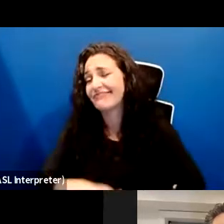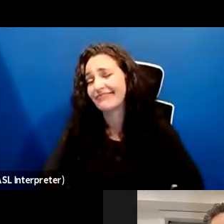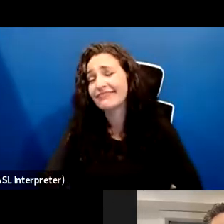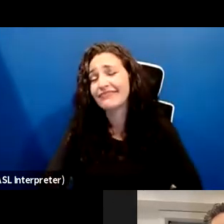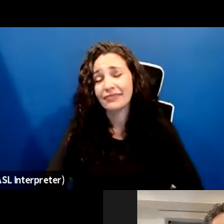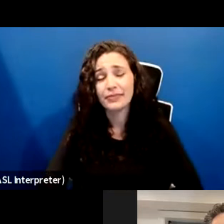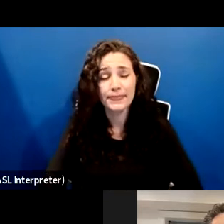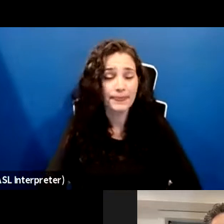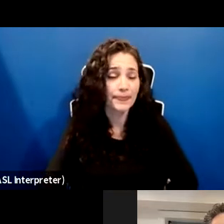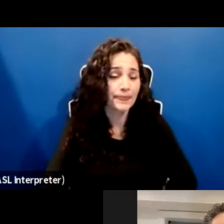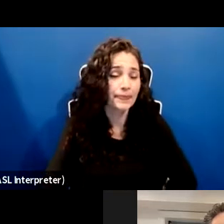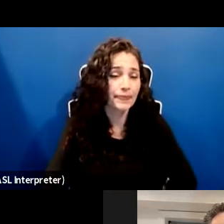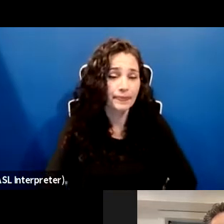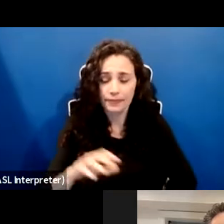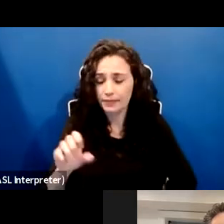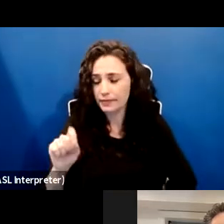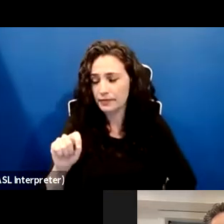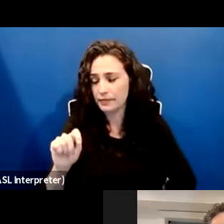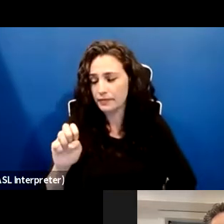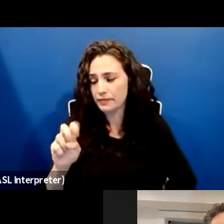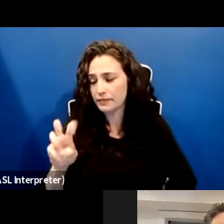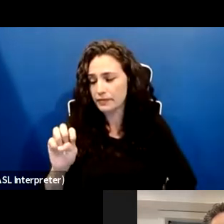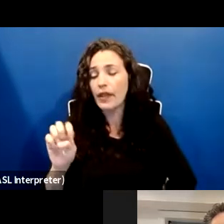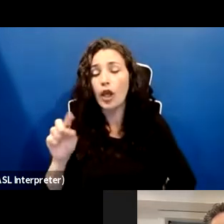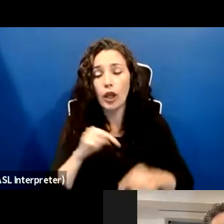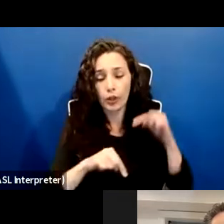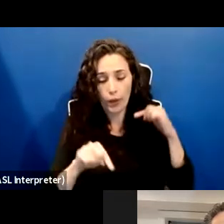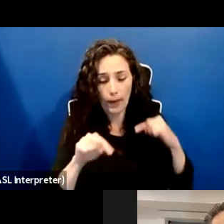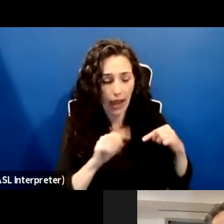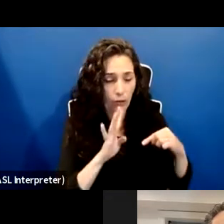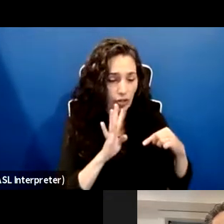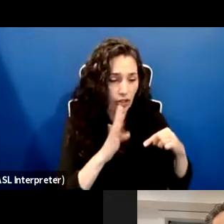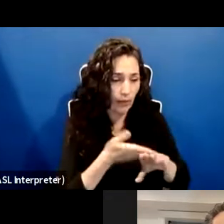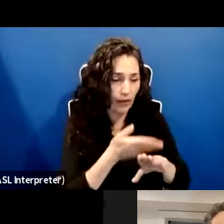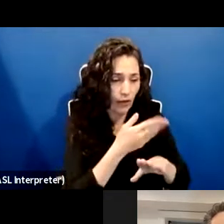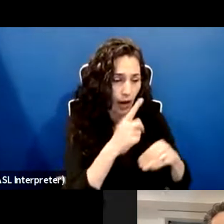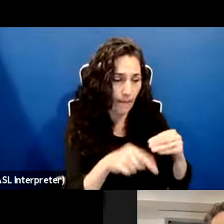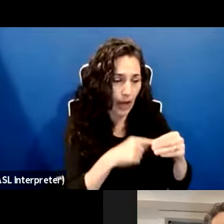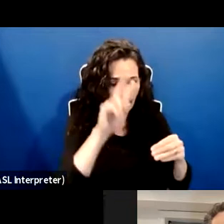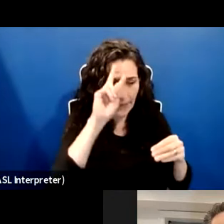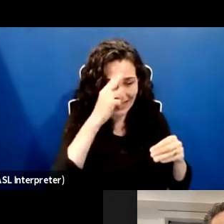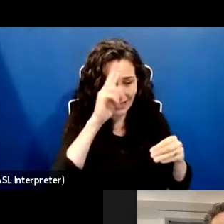And it kind of goes back to, we were talking about, earlier about, about misconceptions and maybe what people